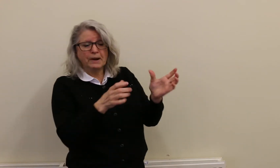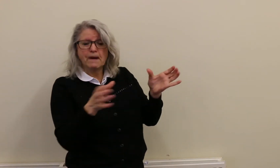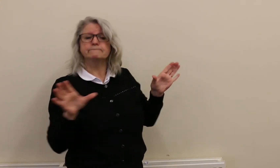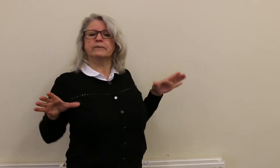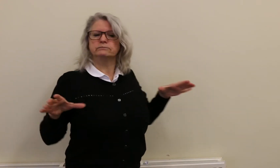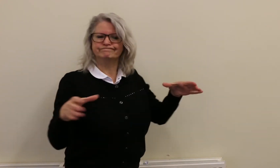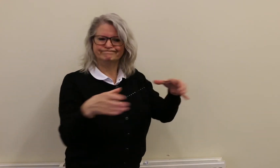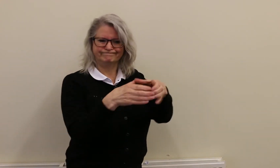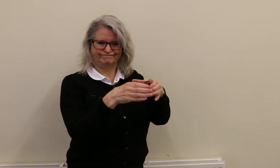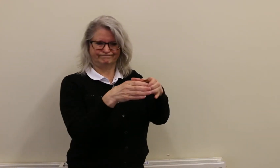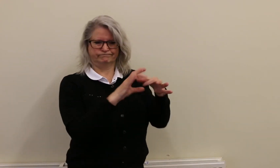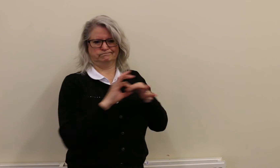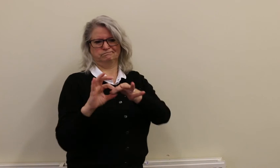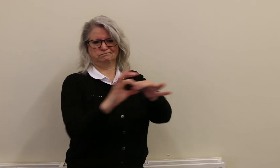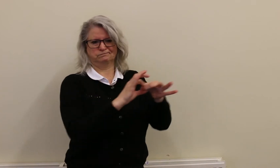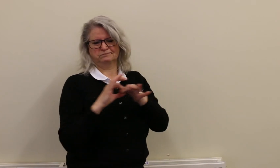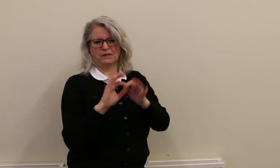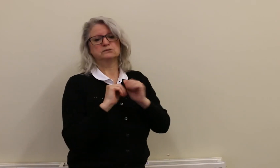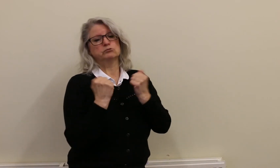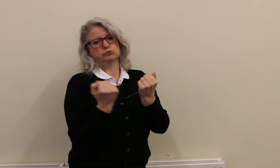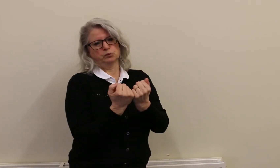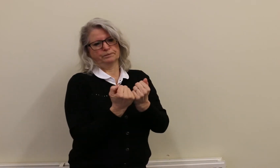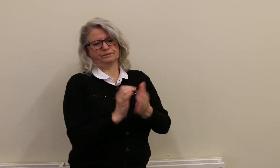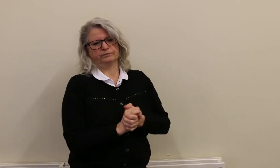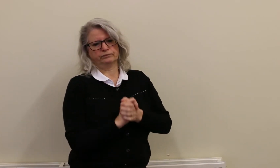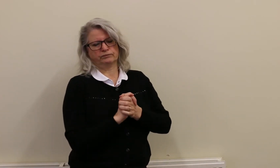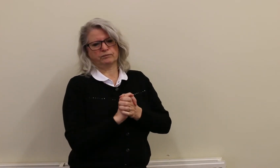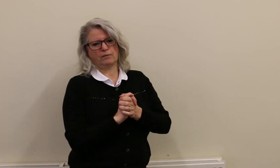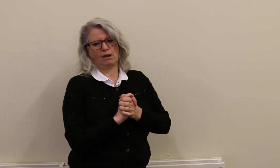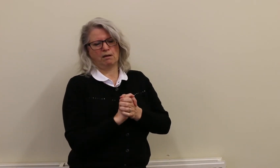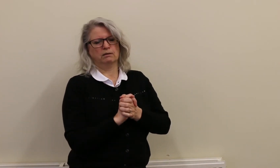The company members act together as a group and work together as a group.